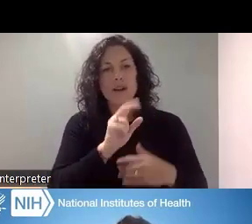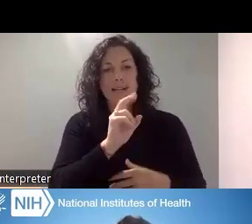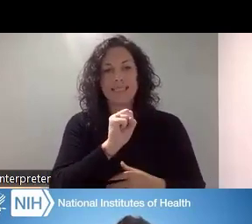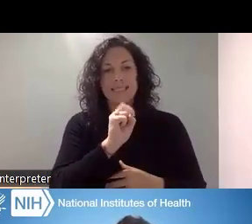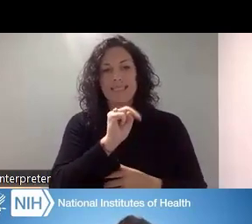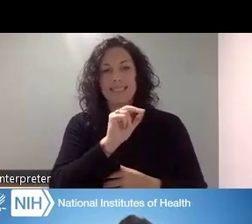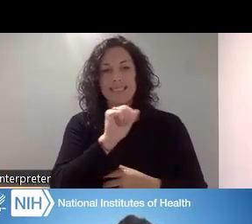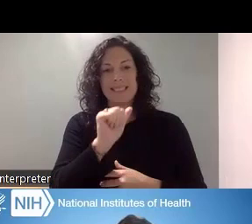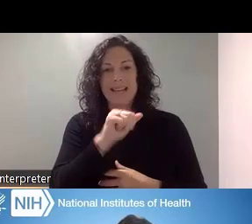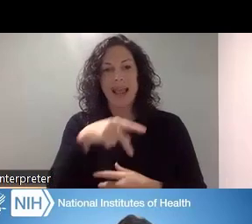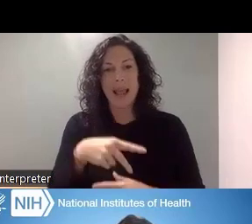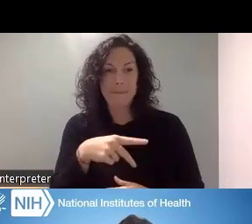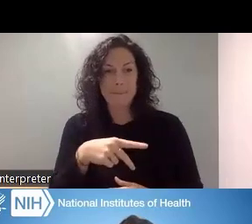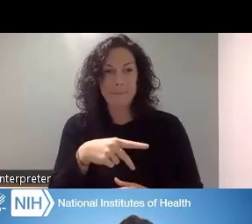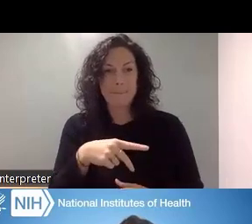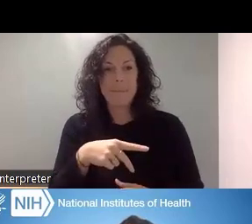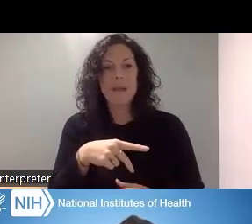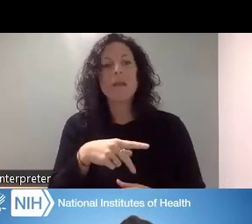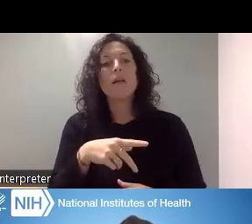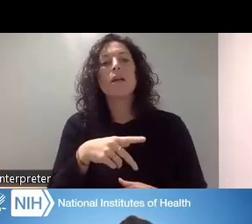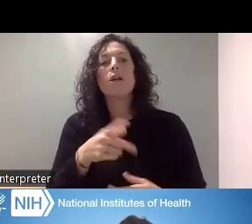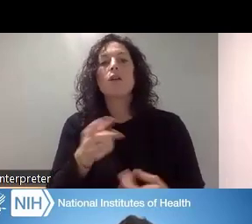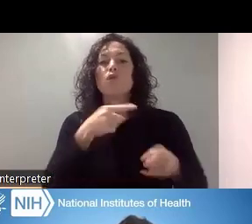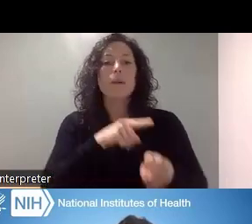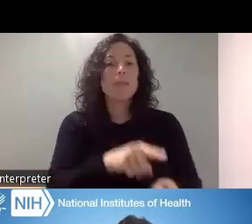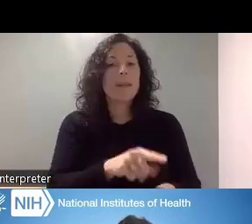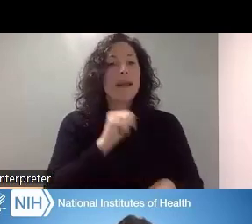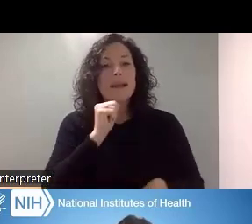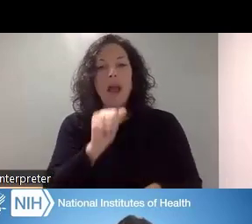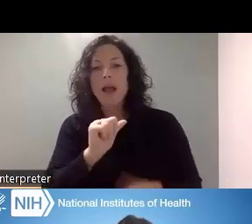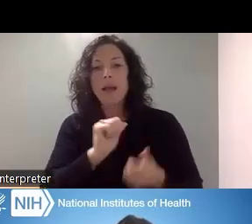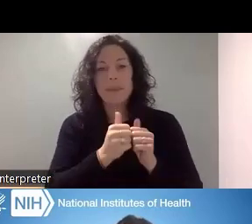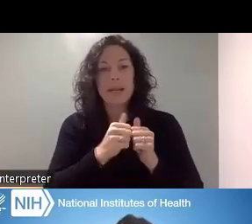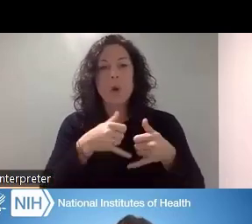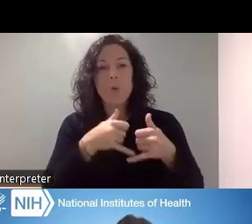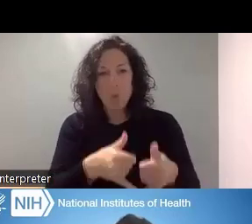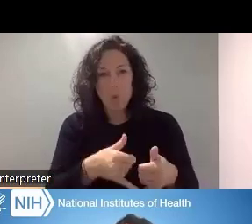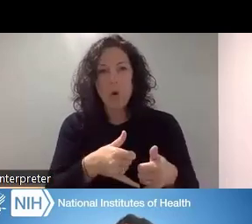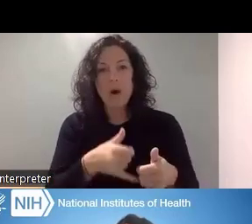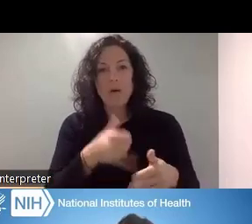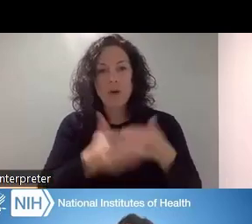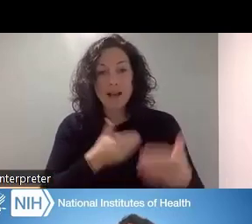and it provides a little bit more flexibility in terms of reporting so you have to submit.